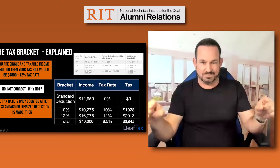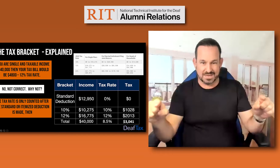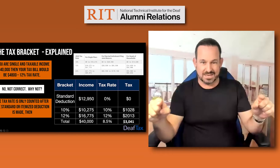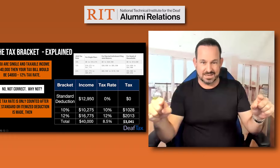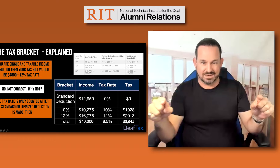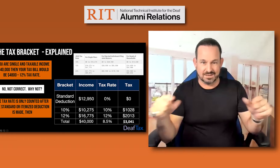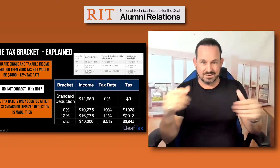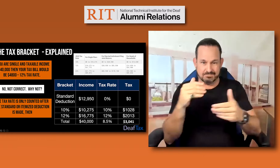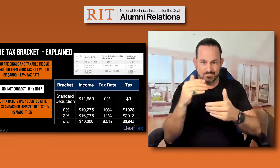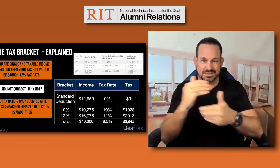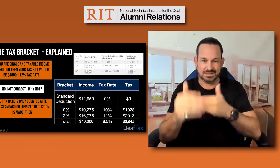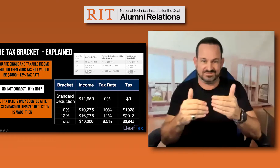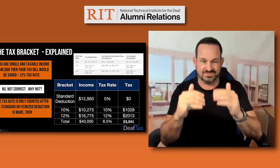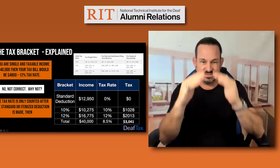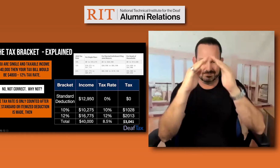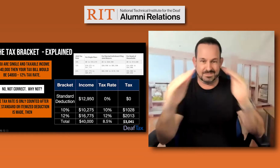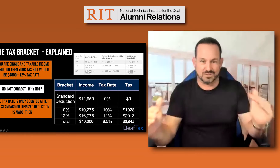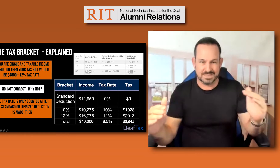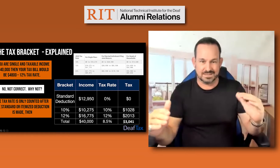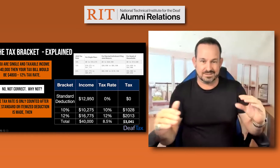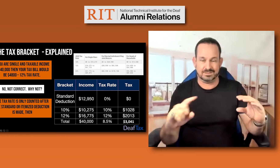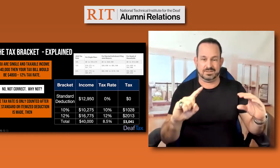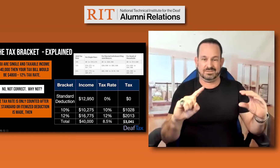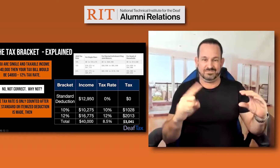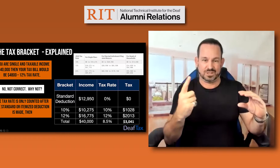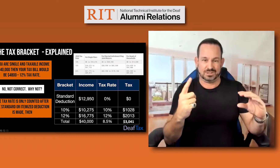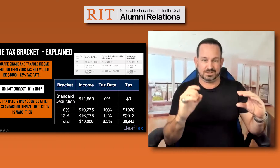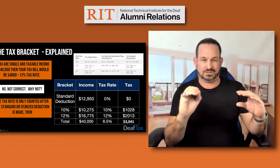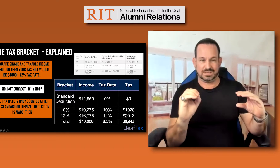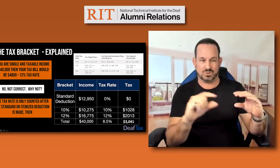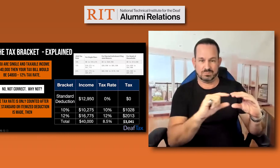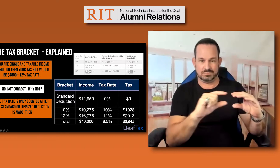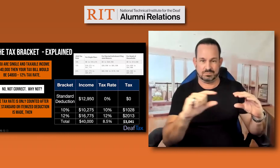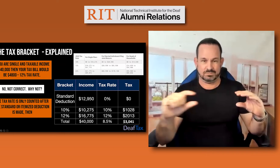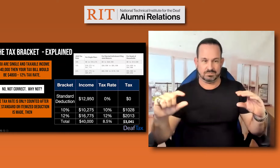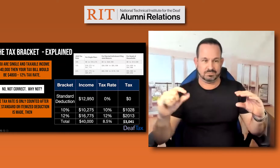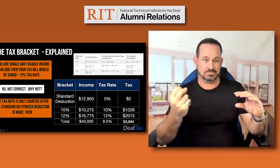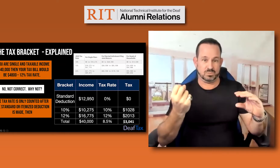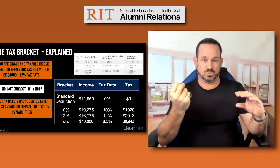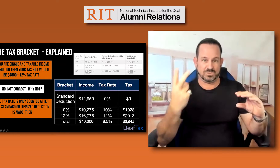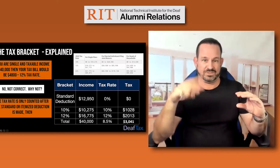If you think about that progressive tax system that I was just describing,